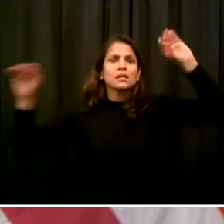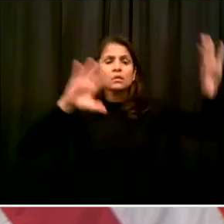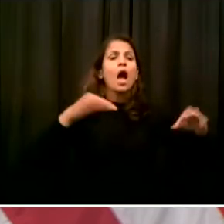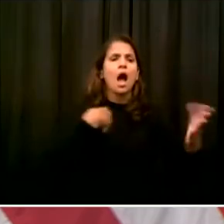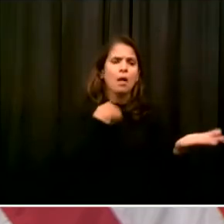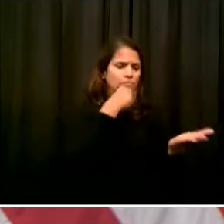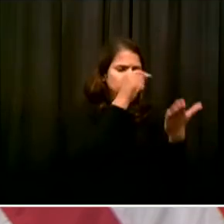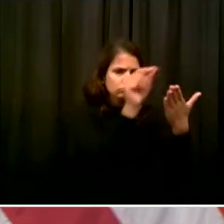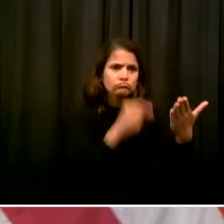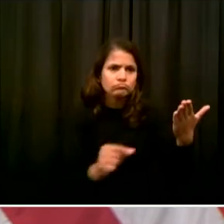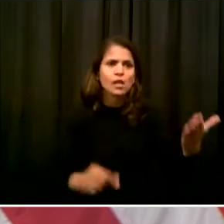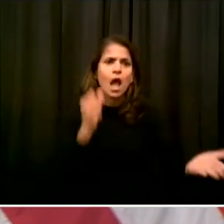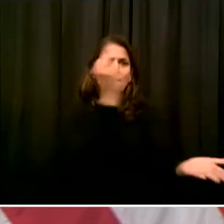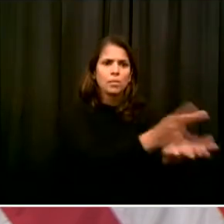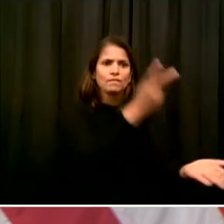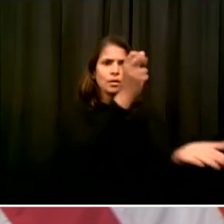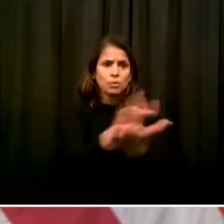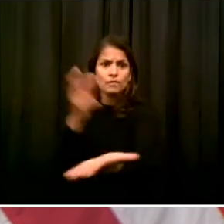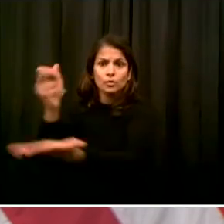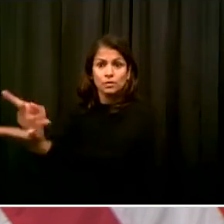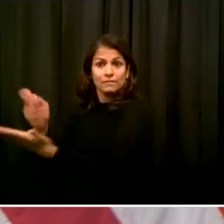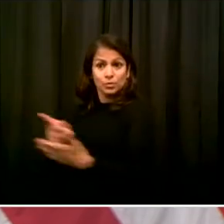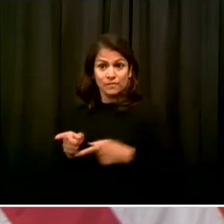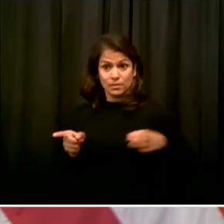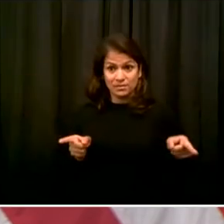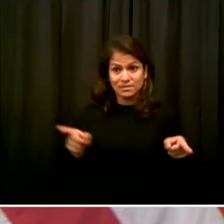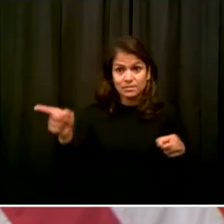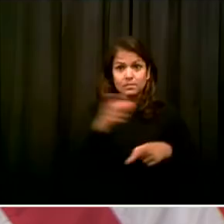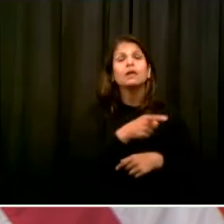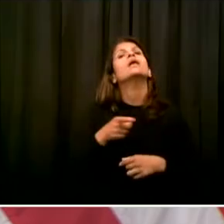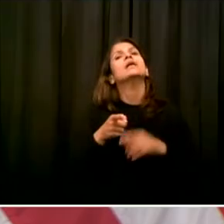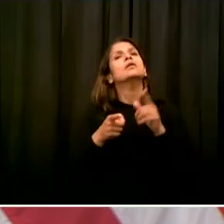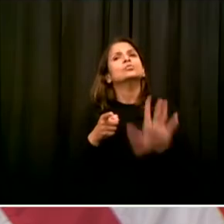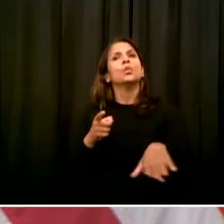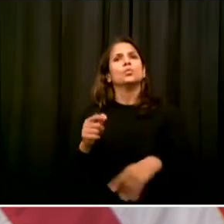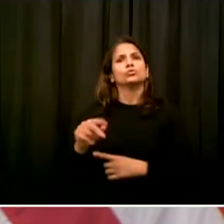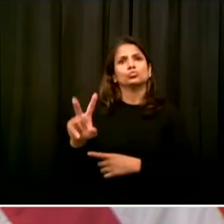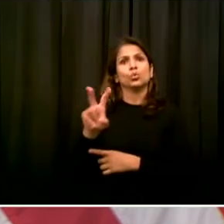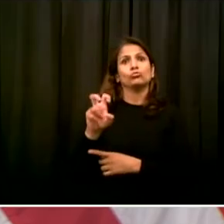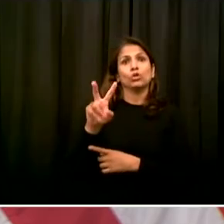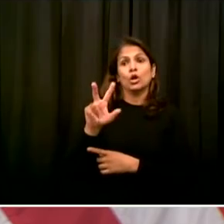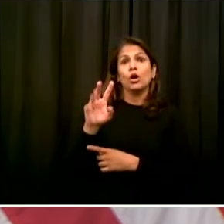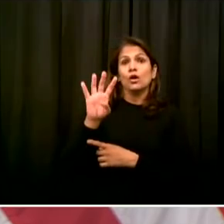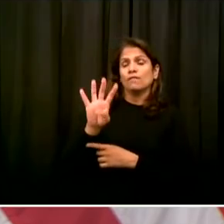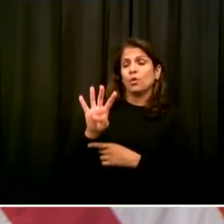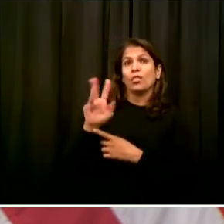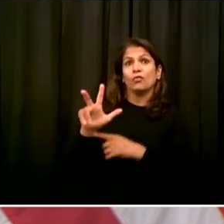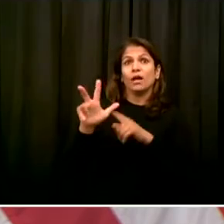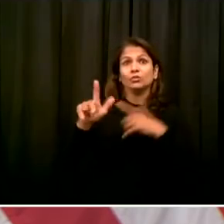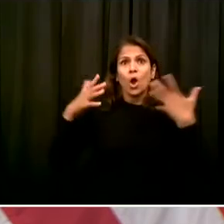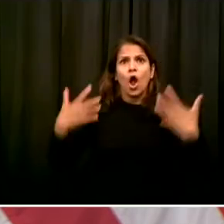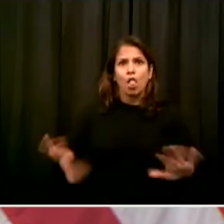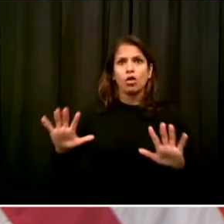FLATTEN THE BUREAUCRACY TO MAKE SURE THE PLANS GET APPROVED. I AM HAPPY TO REPORT SINCE THE